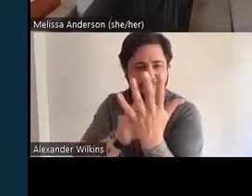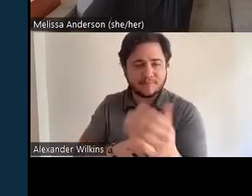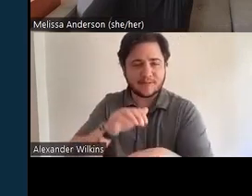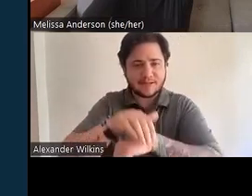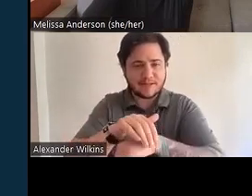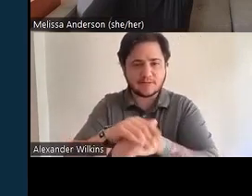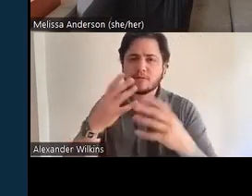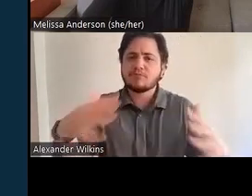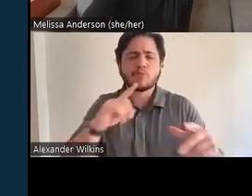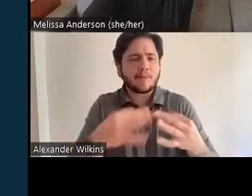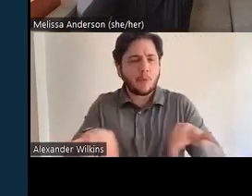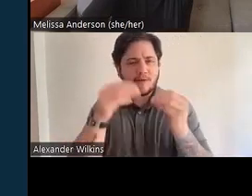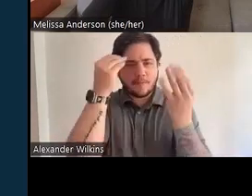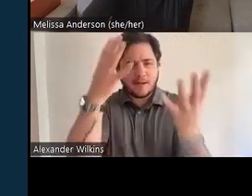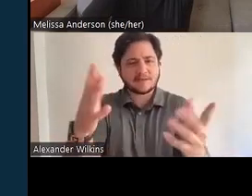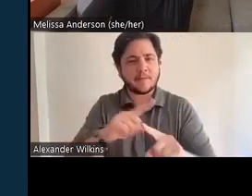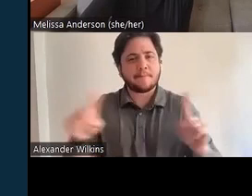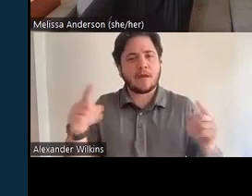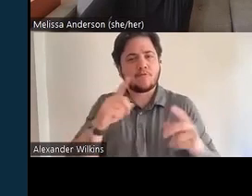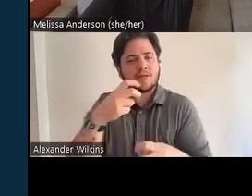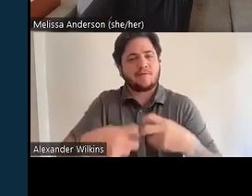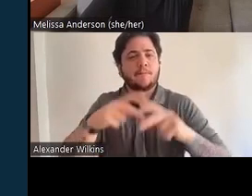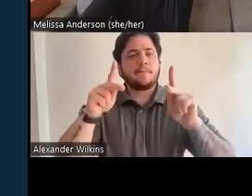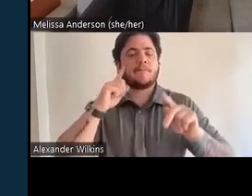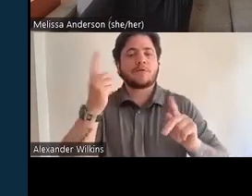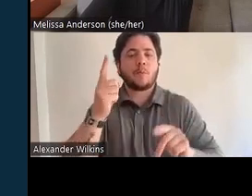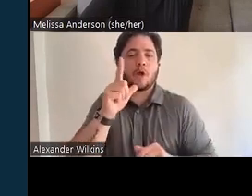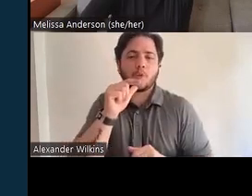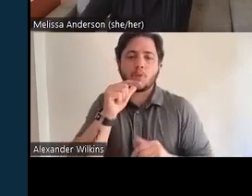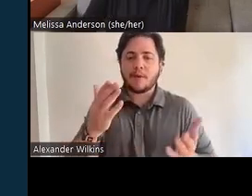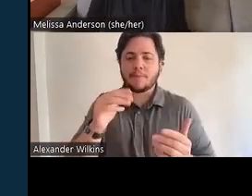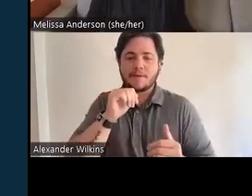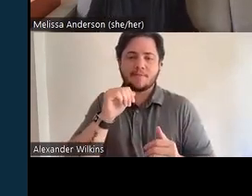In the third, you see a lot of text and it's really important information, but it's difficult